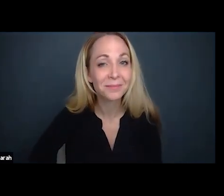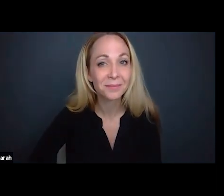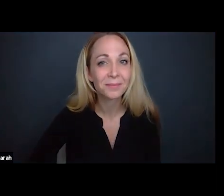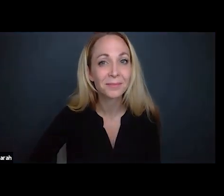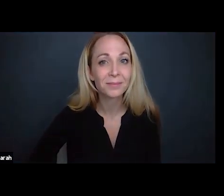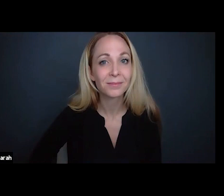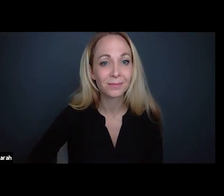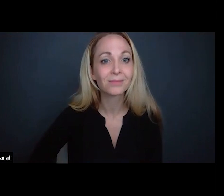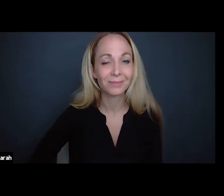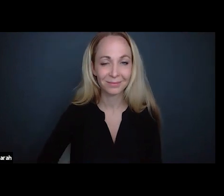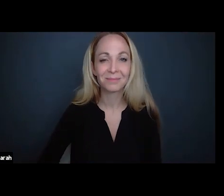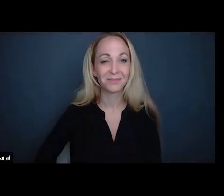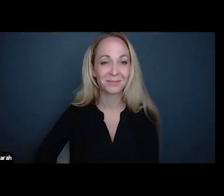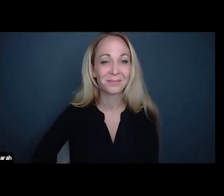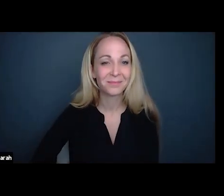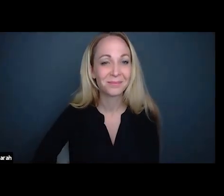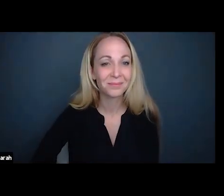Next slide.